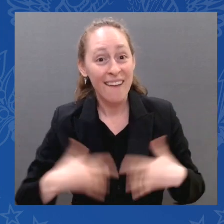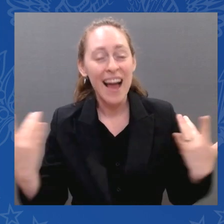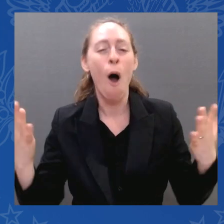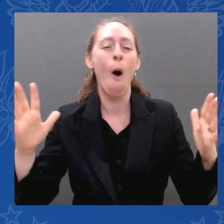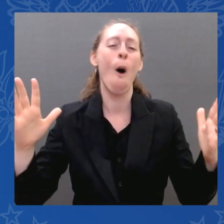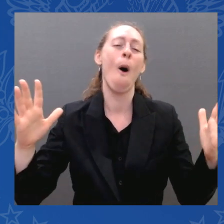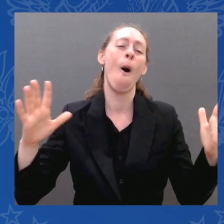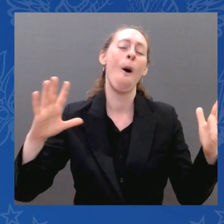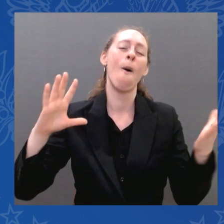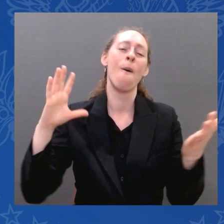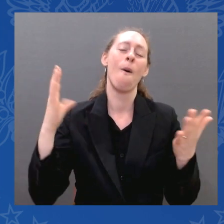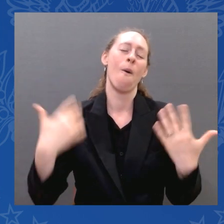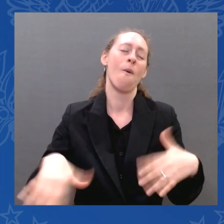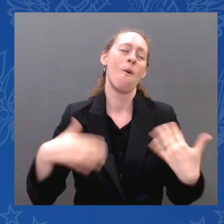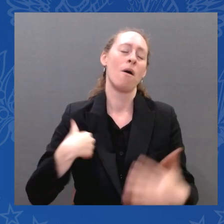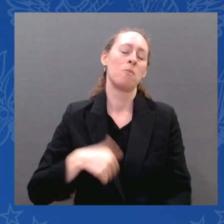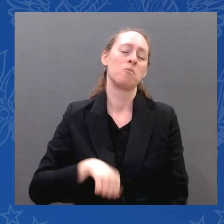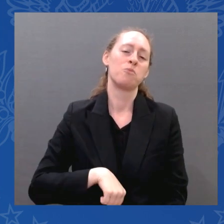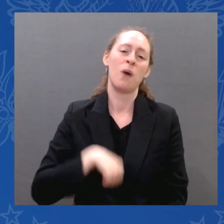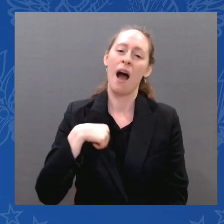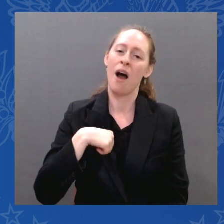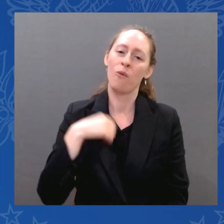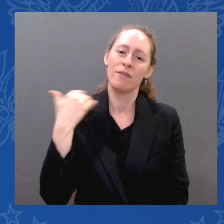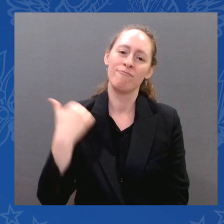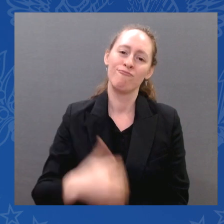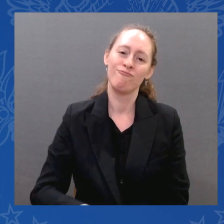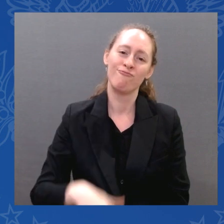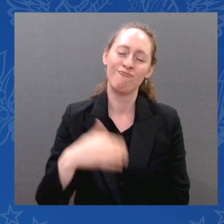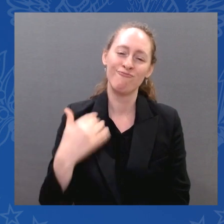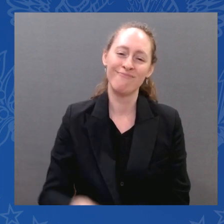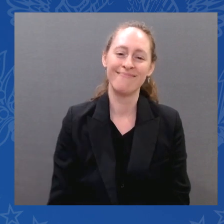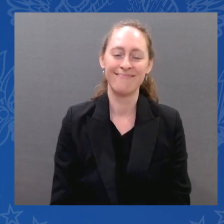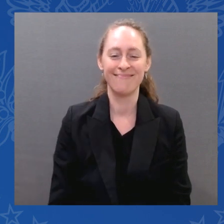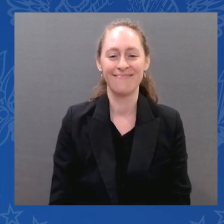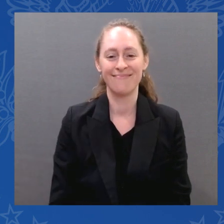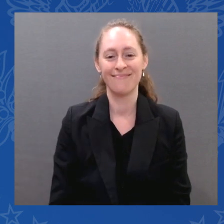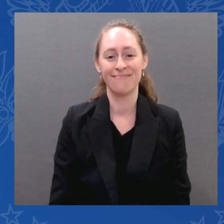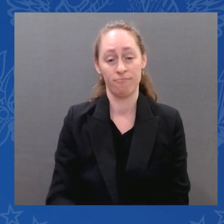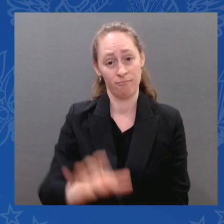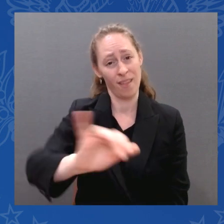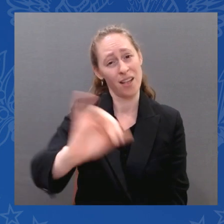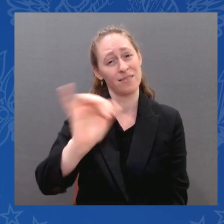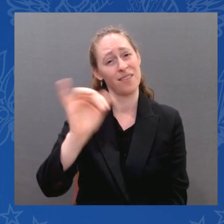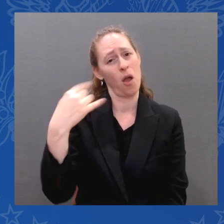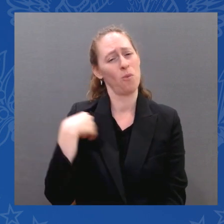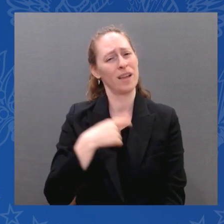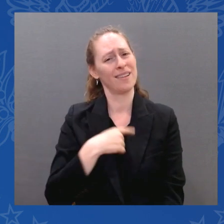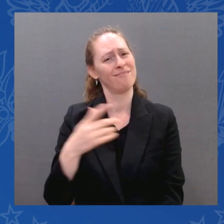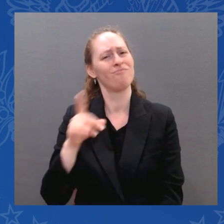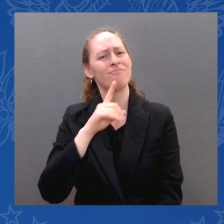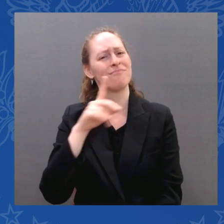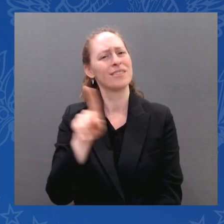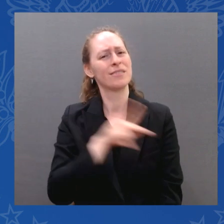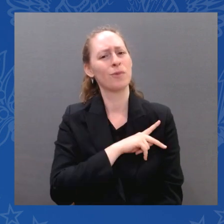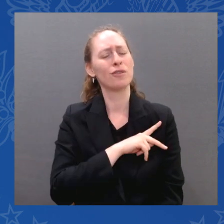We've always been inspired by all of you who, like our son, put your country above yourself to protect our way of life.